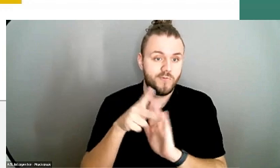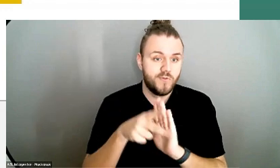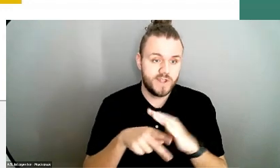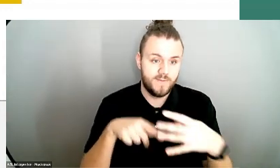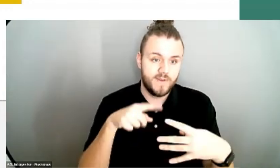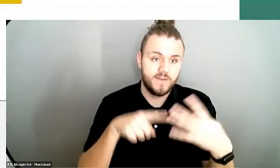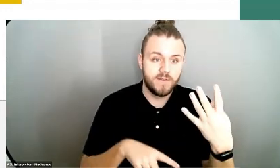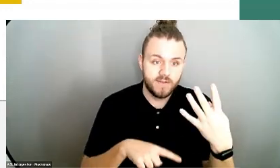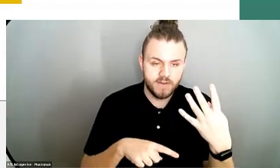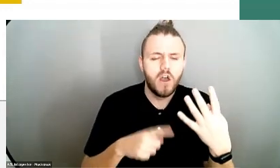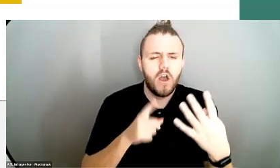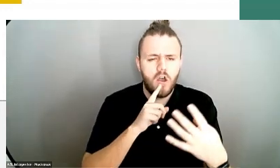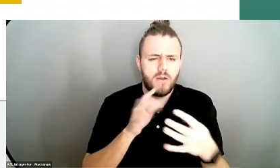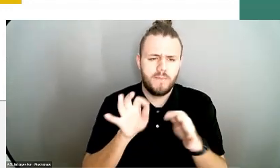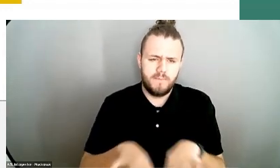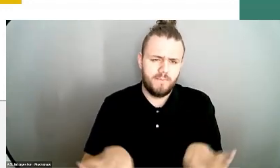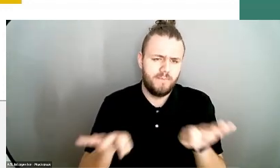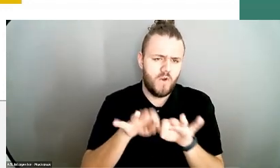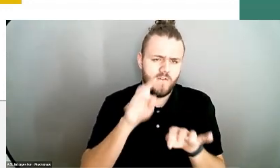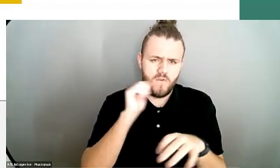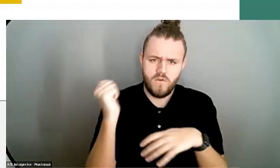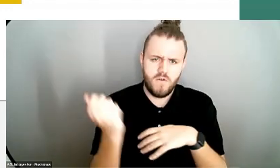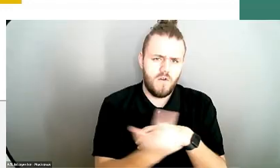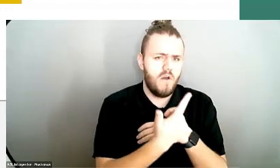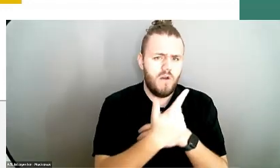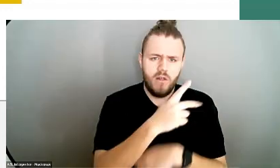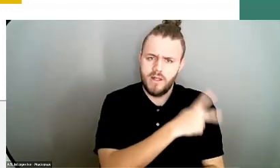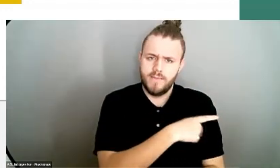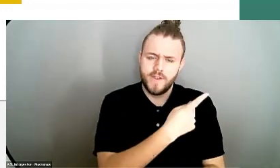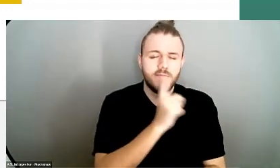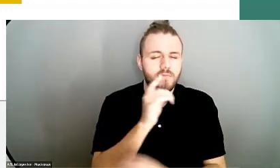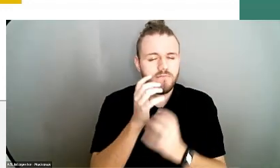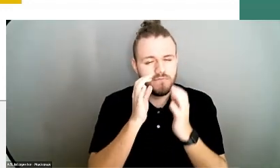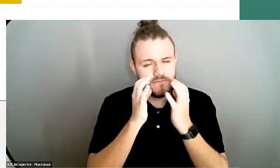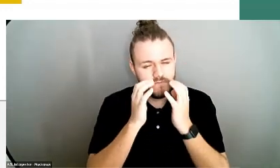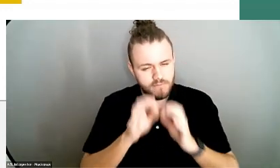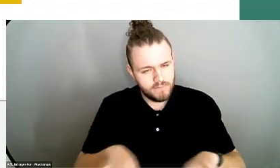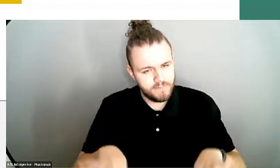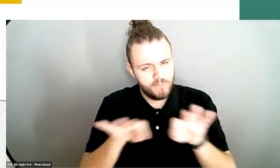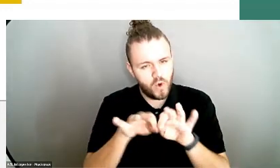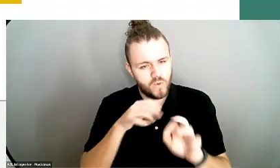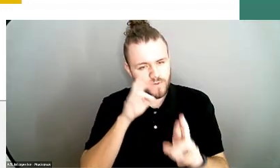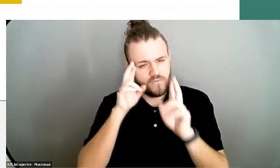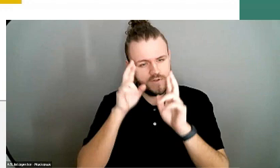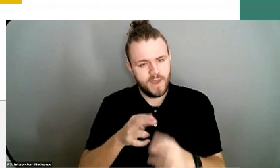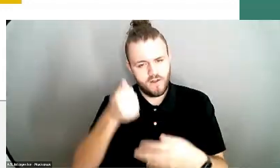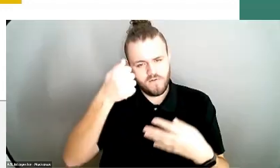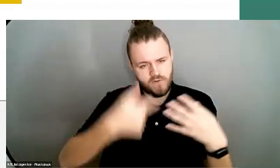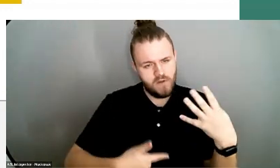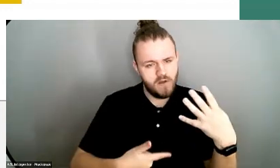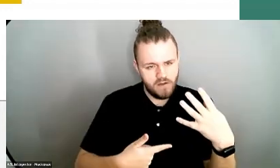They're important for all patients, but they're essential to respect when we're working with marginalized groups.